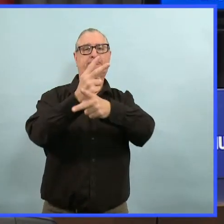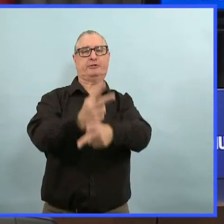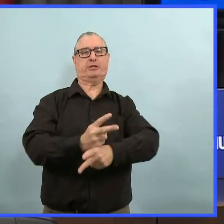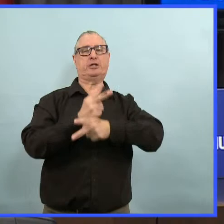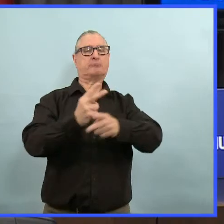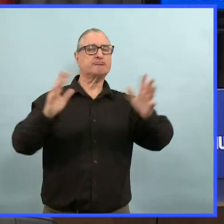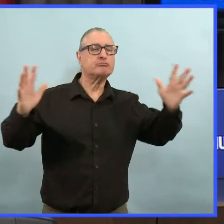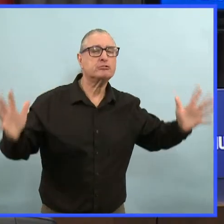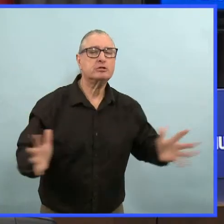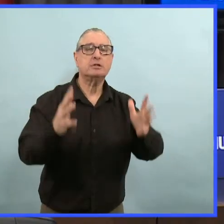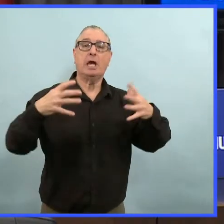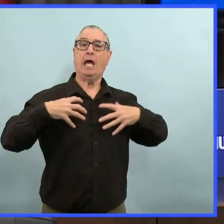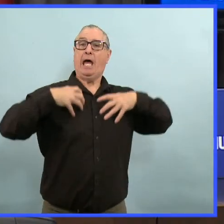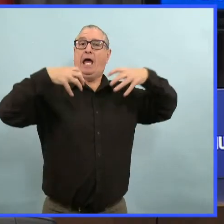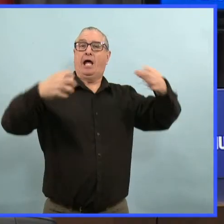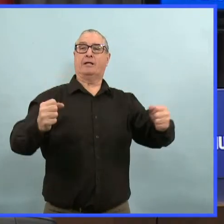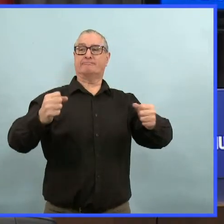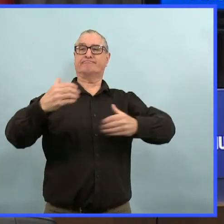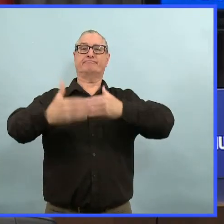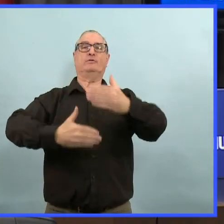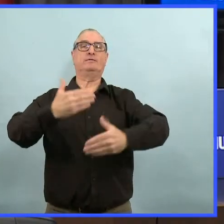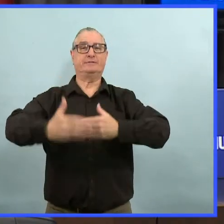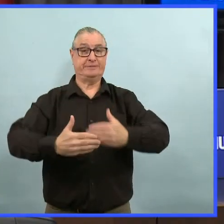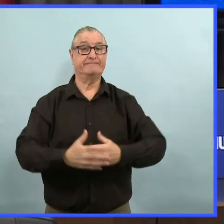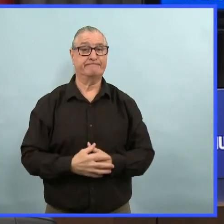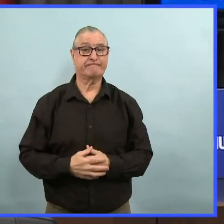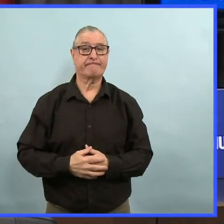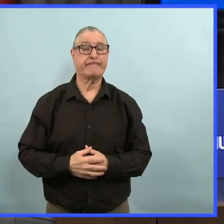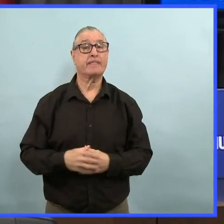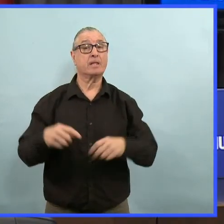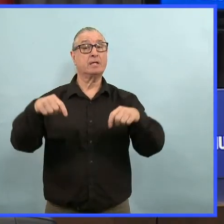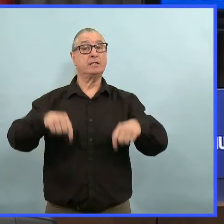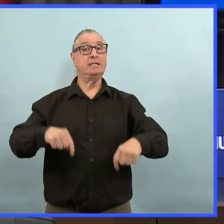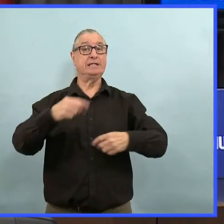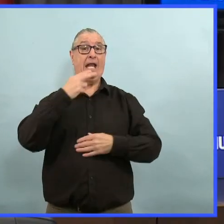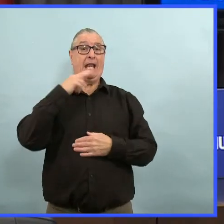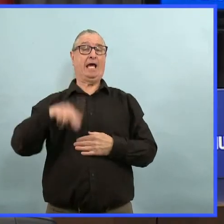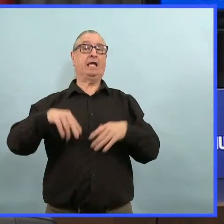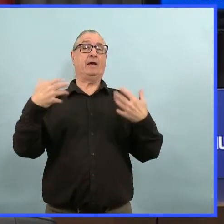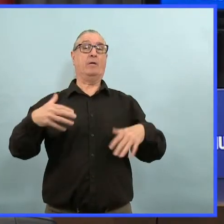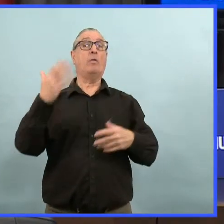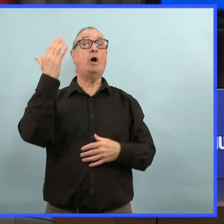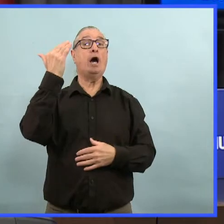our province's high rate of vaccination have improved our rate of local immunity